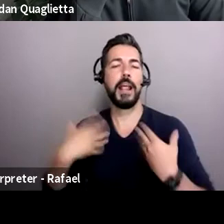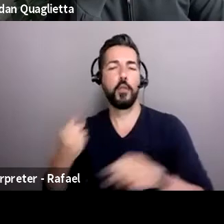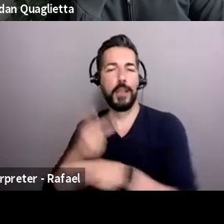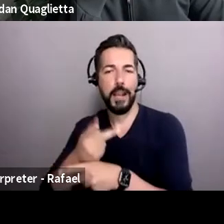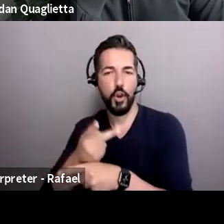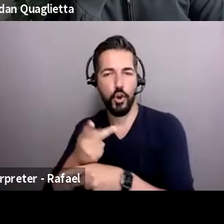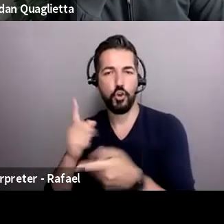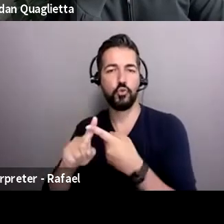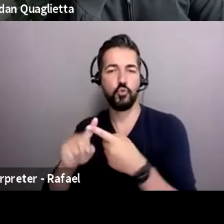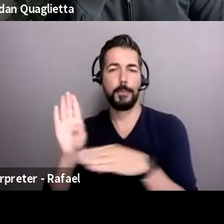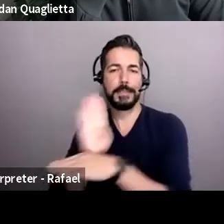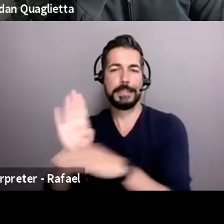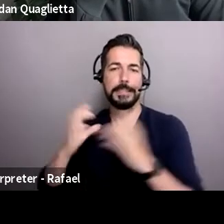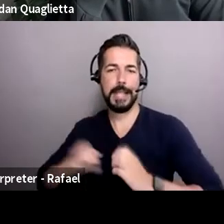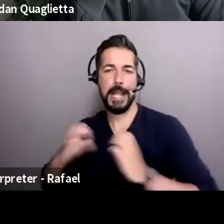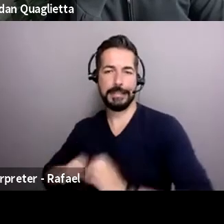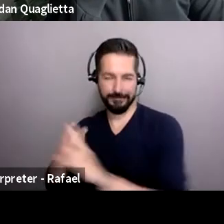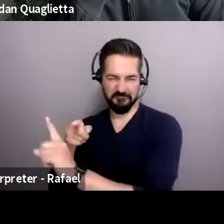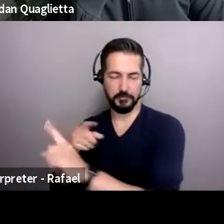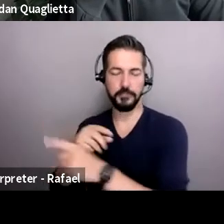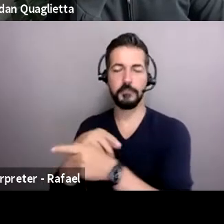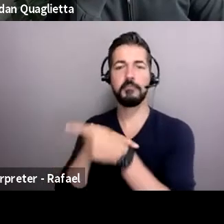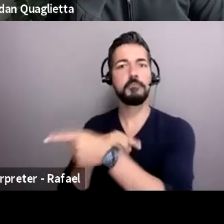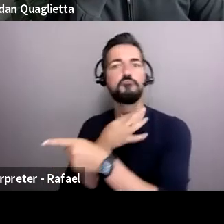clients. And they wanted to know if people were searching